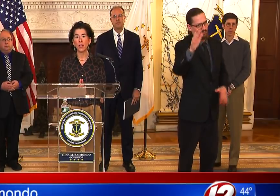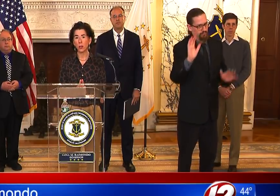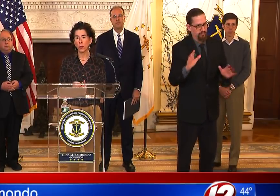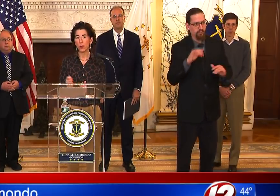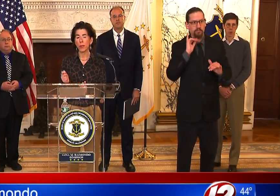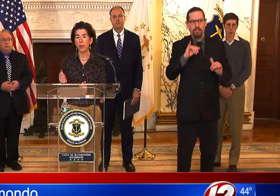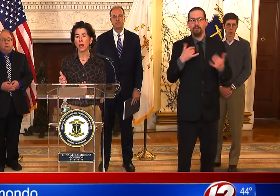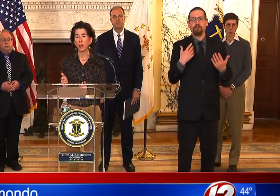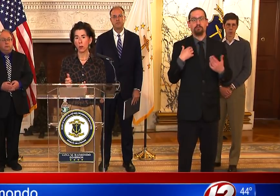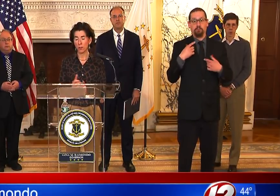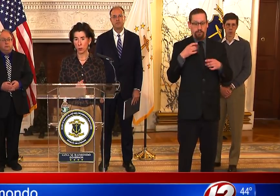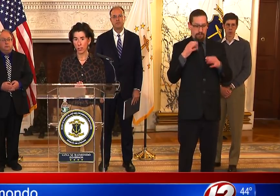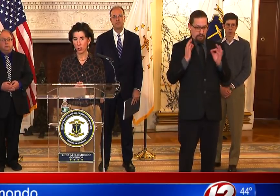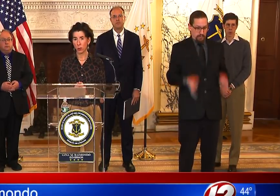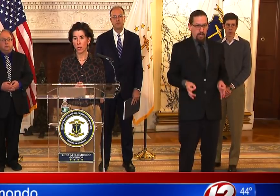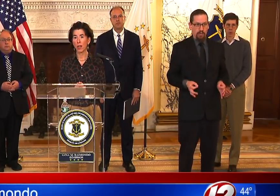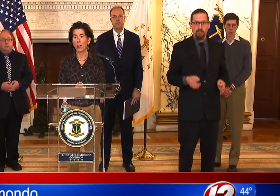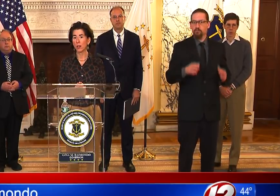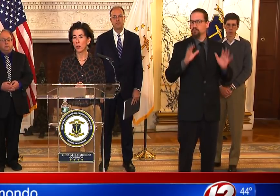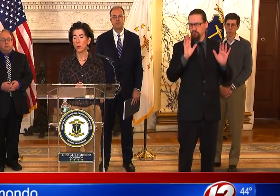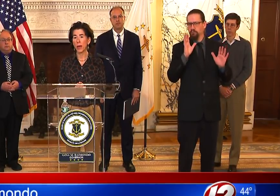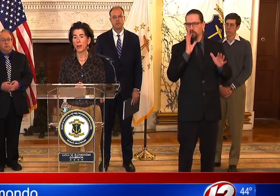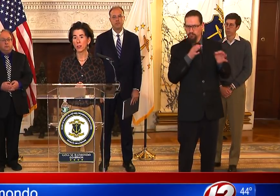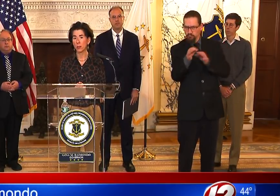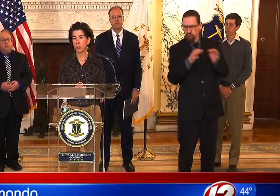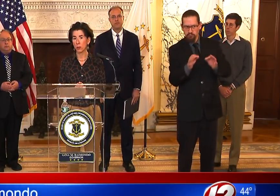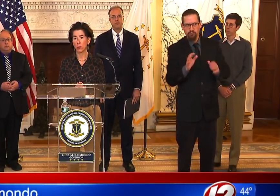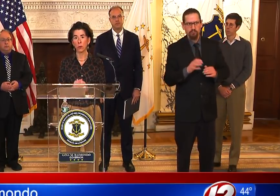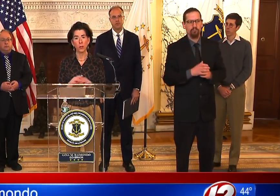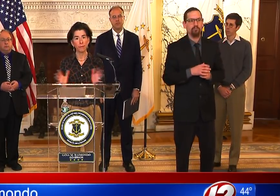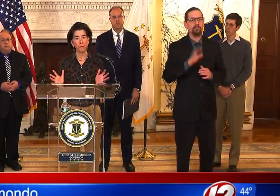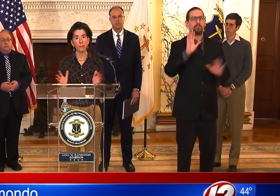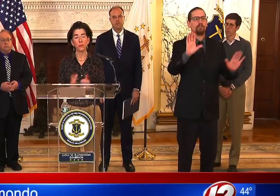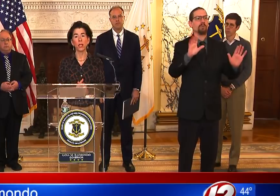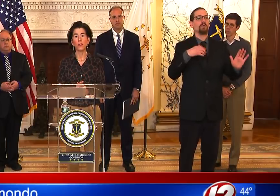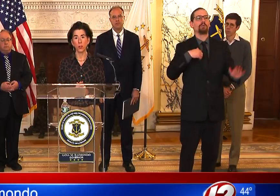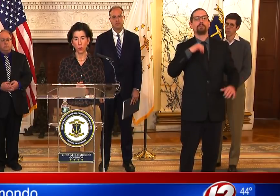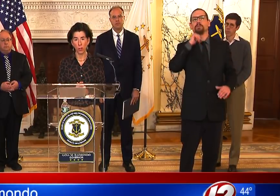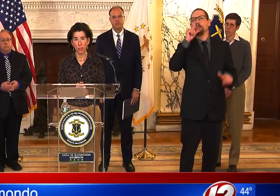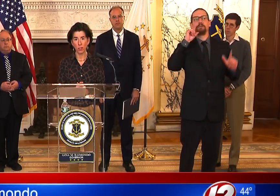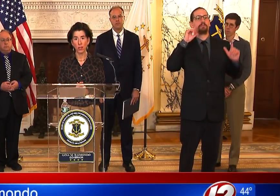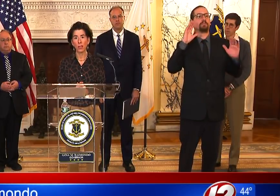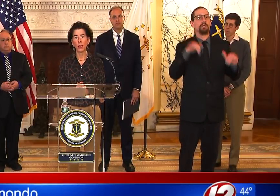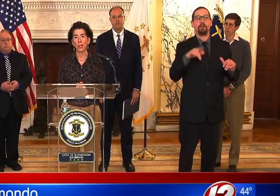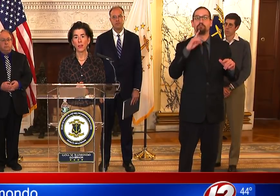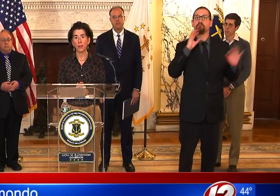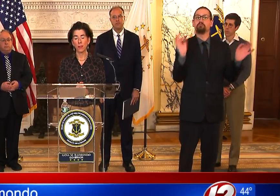THE PROCESS OF REOPENING BUSINESSES, WHICH IS TO SAY, BUT IT IS GOING TO BE, WE HAVE TO DECIDE, BUT IT IS NOT GOING TO